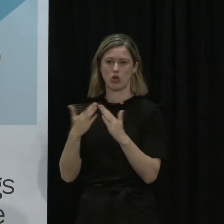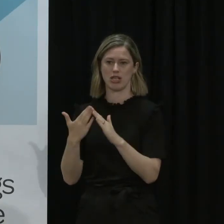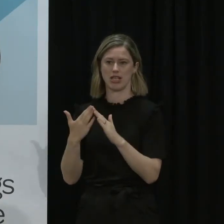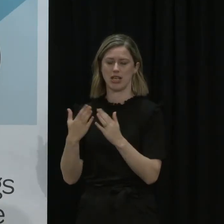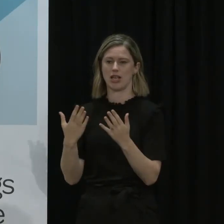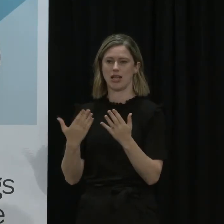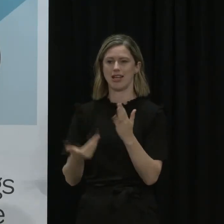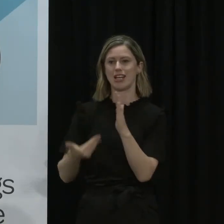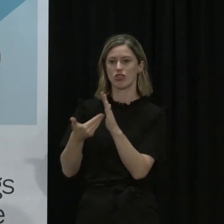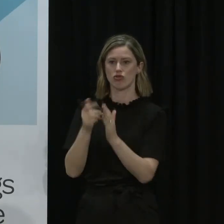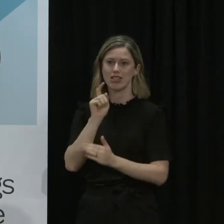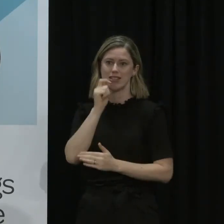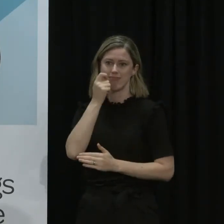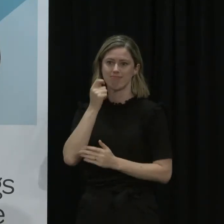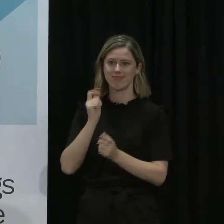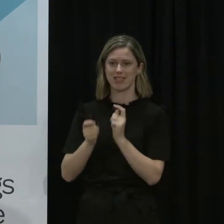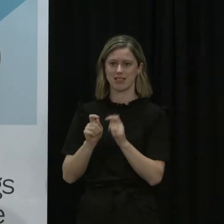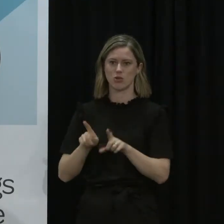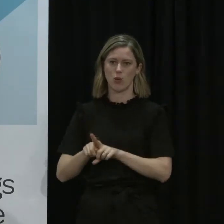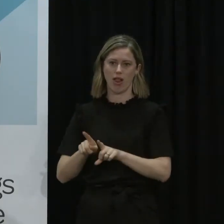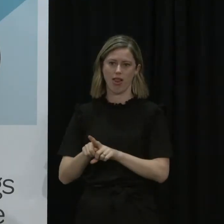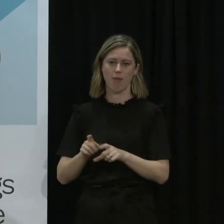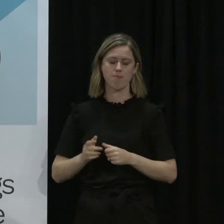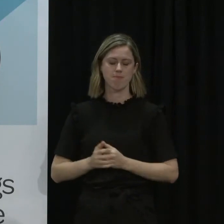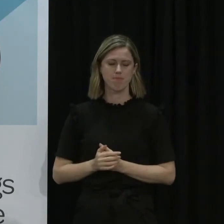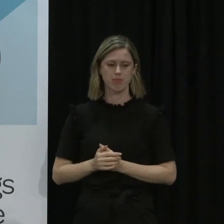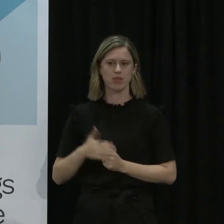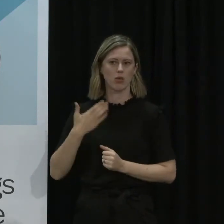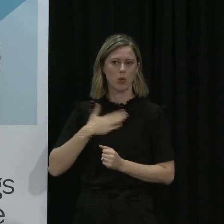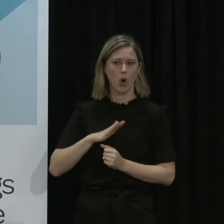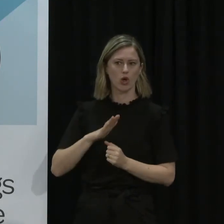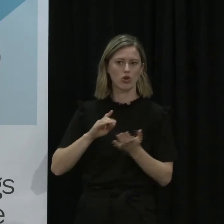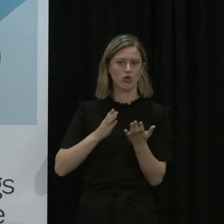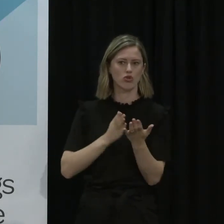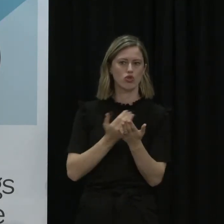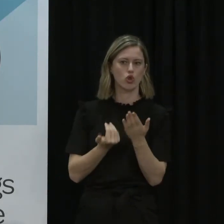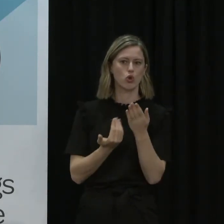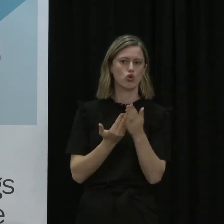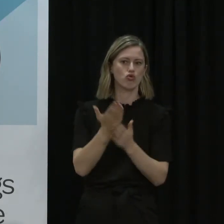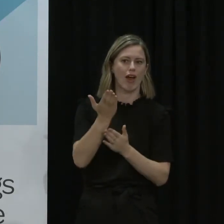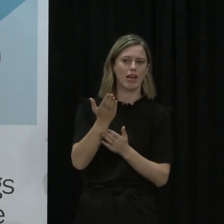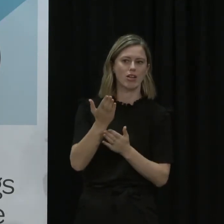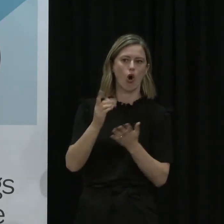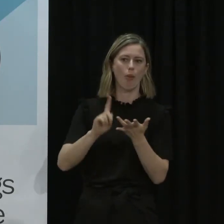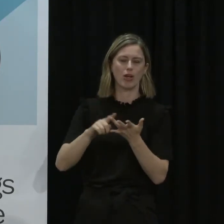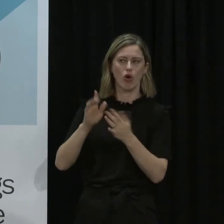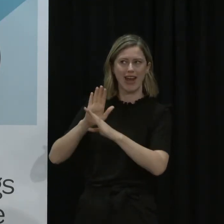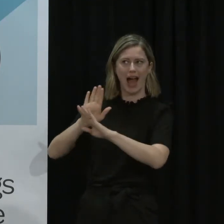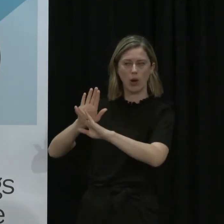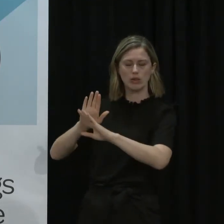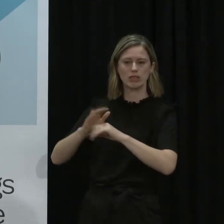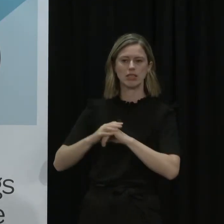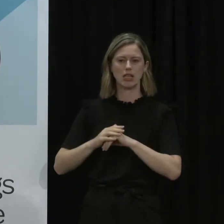from those countries we are contacting at the moment and they will be doing a further seven rather than three days in